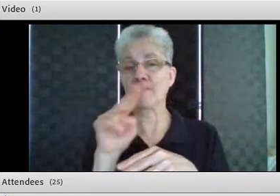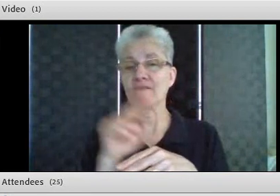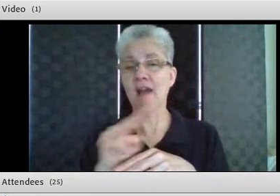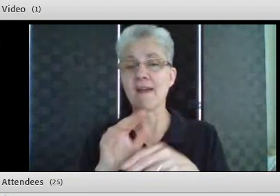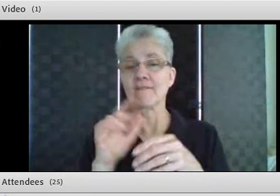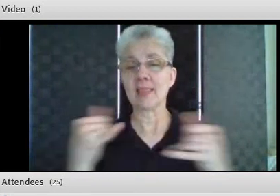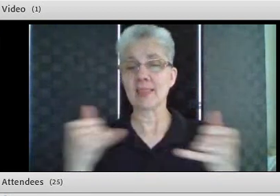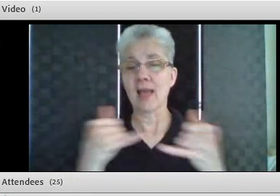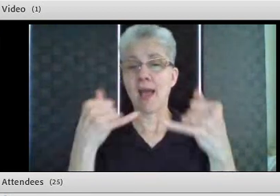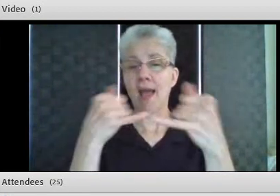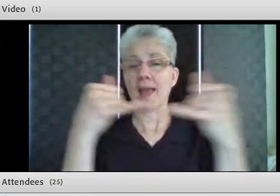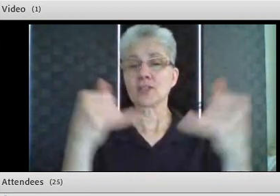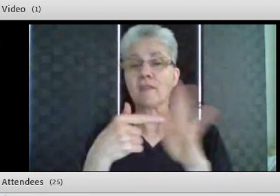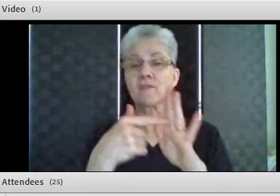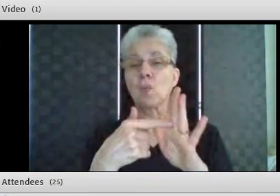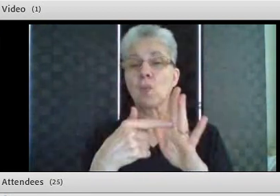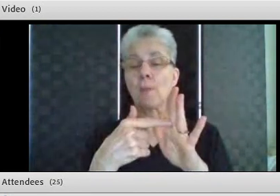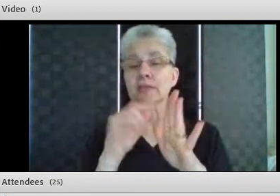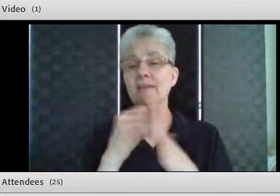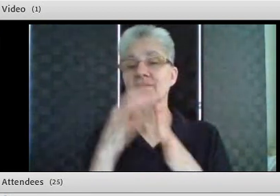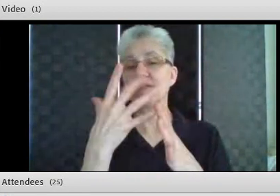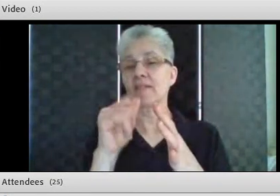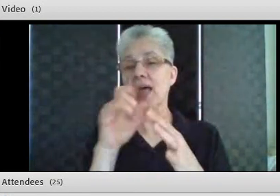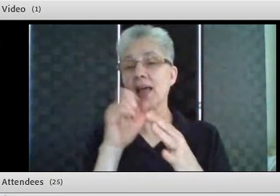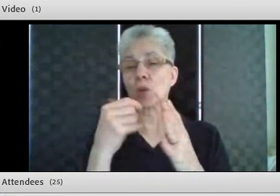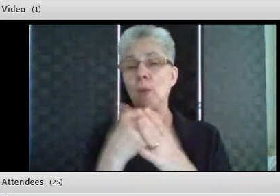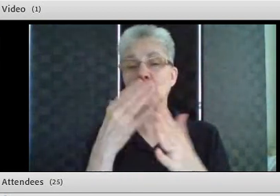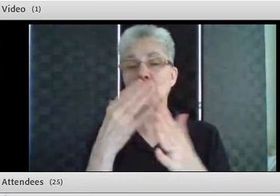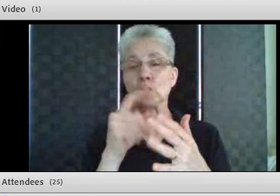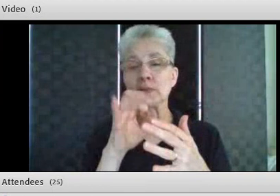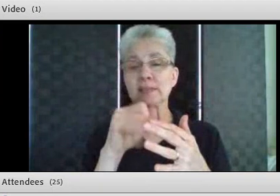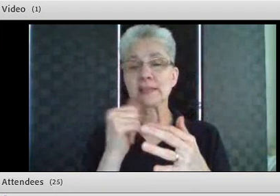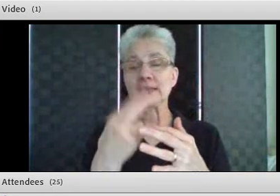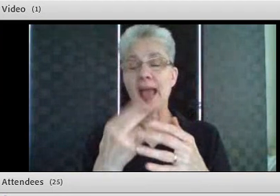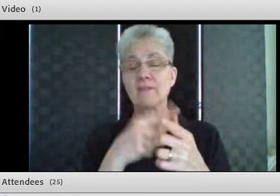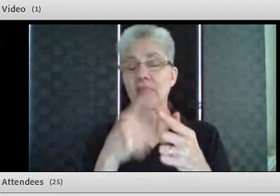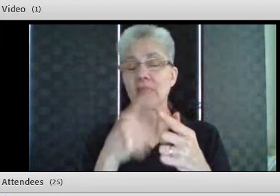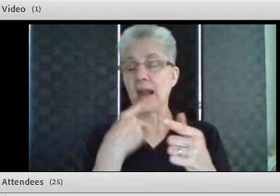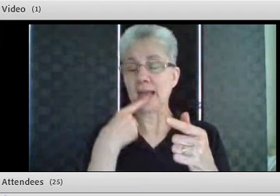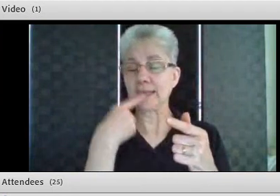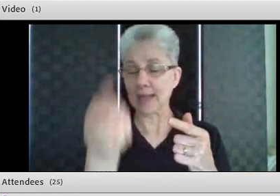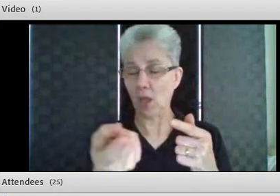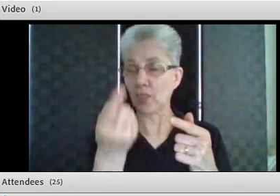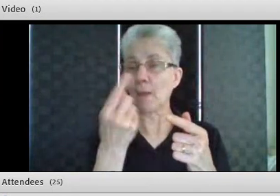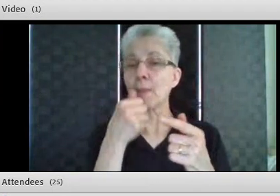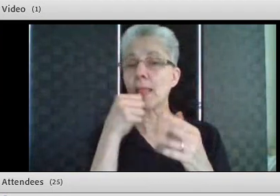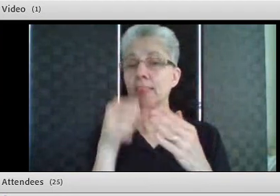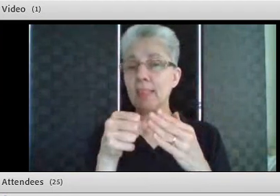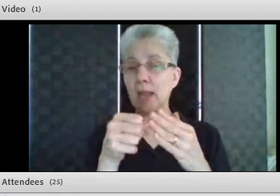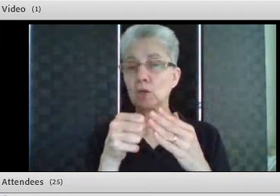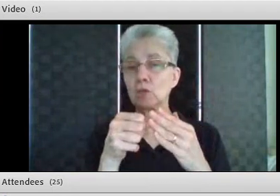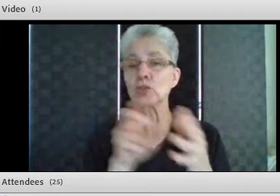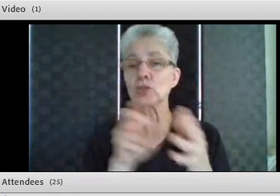I have also used masking tape and put five lines on the floor to represent the five lines